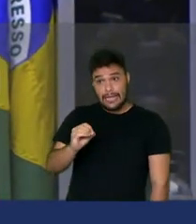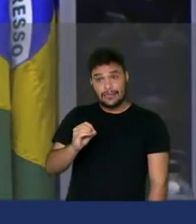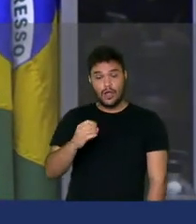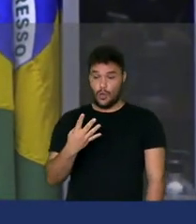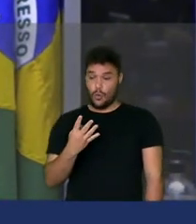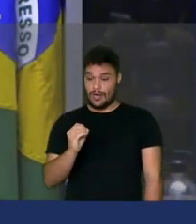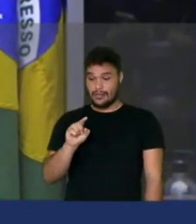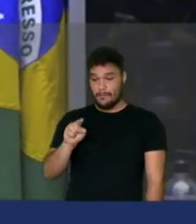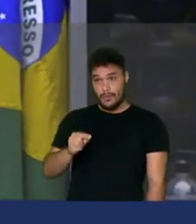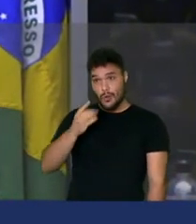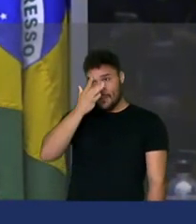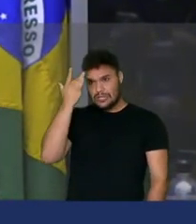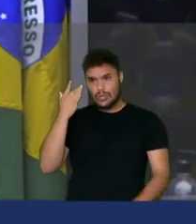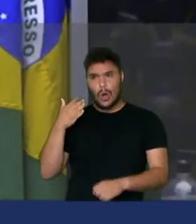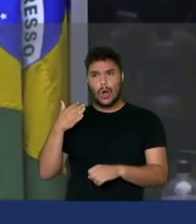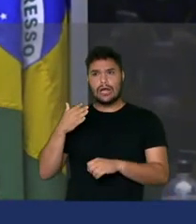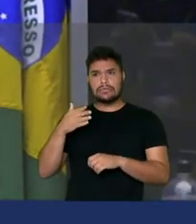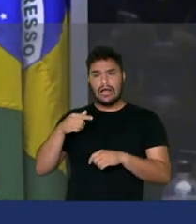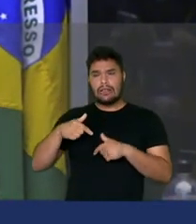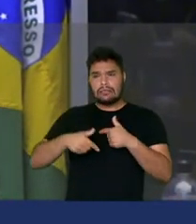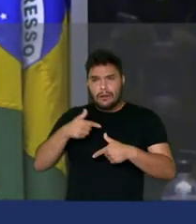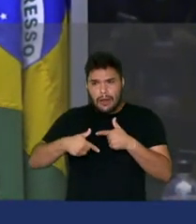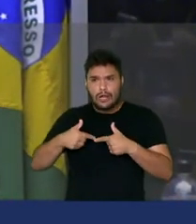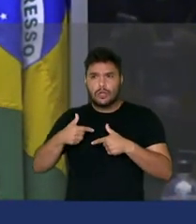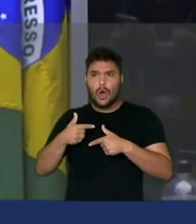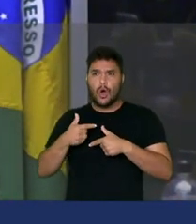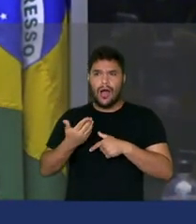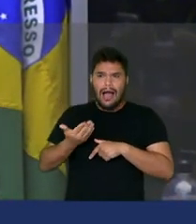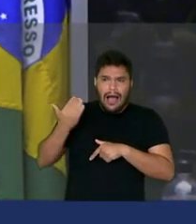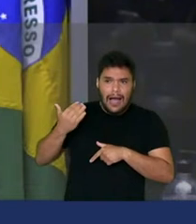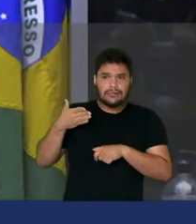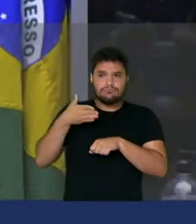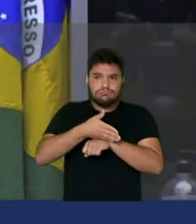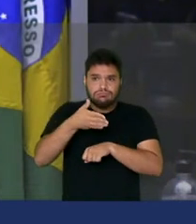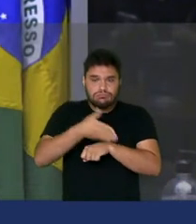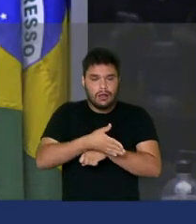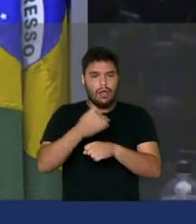DÉCADA DE 70 E 80, FORAM MAIS DE 40 MIL TRABALHADORES QUE FORAM DE VÁRIAS PARTES DO BRASIL PARA FOZ DO IGUAÇU NO